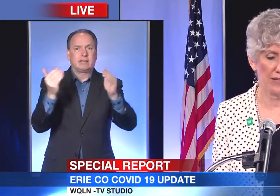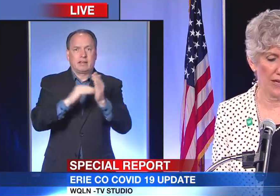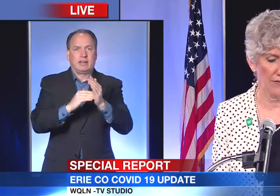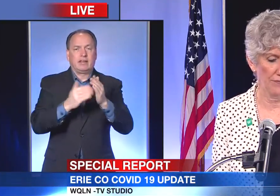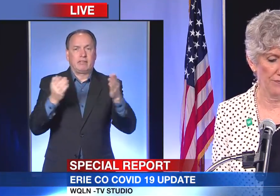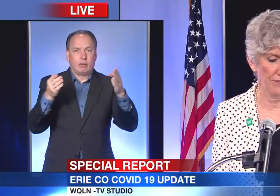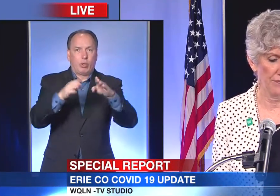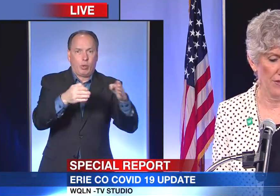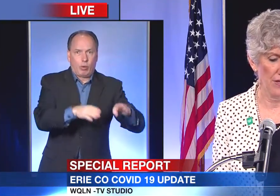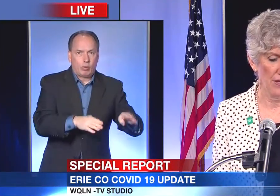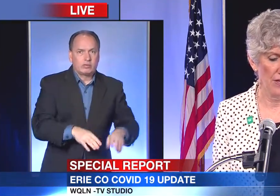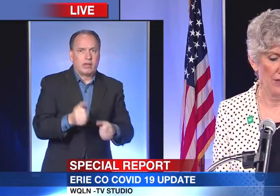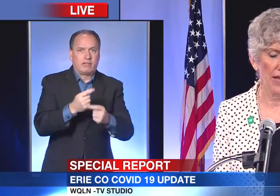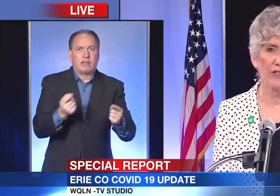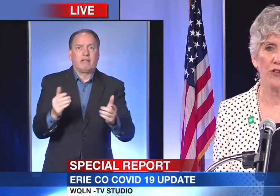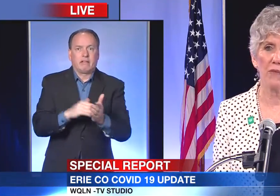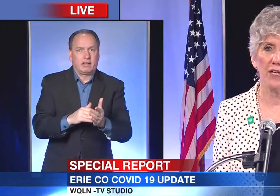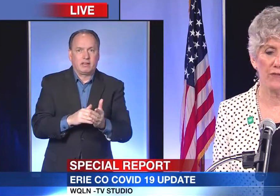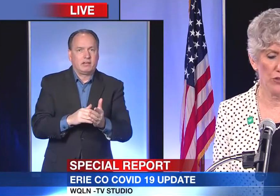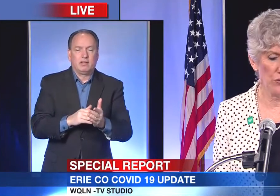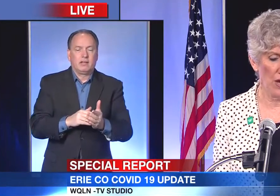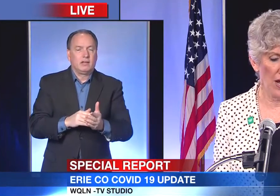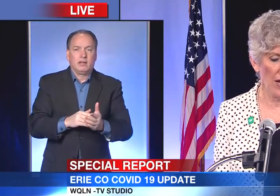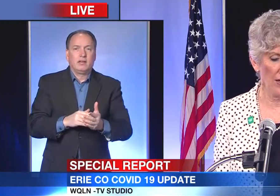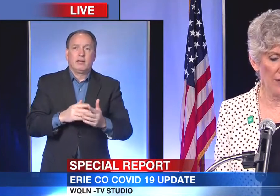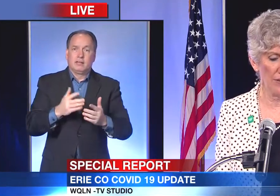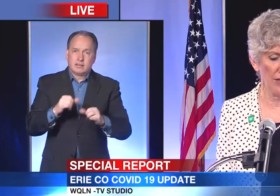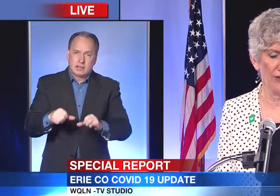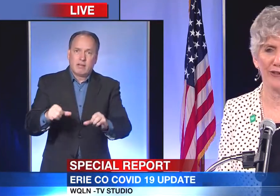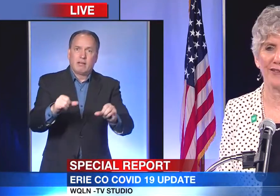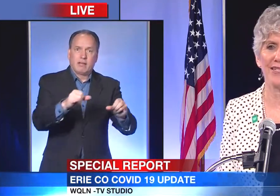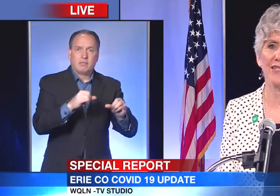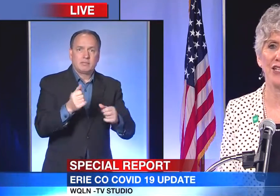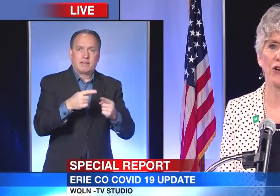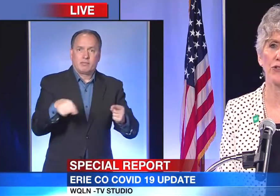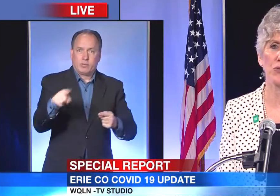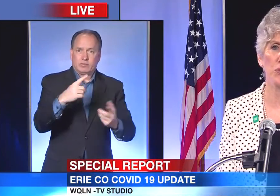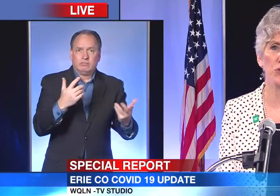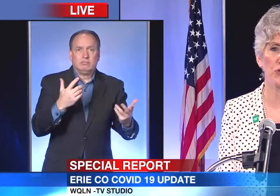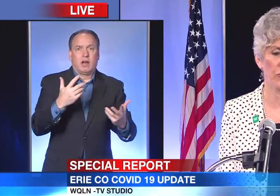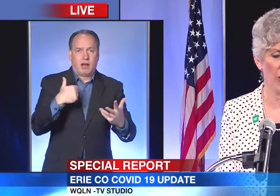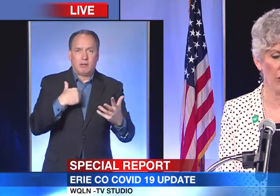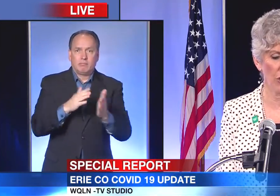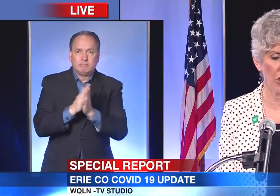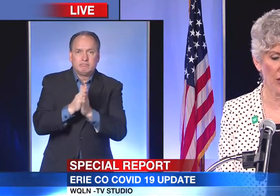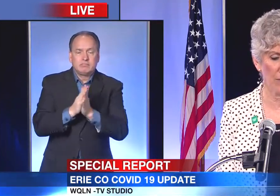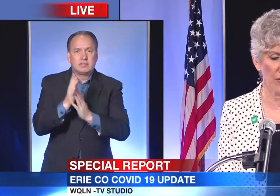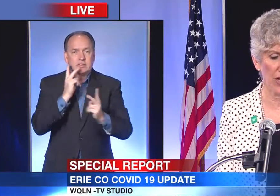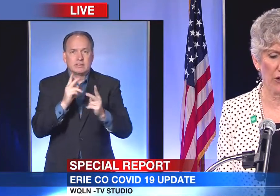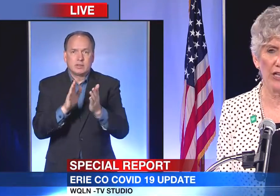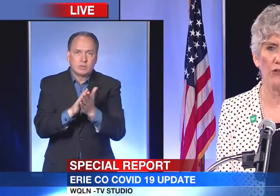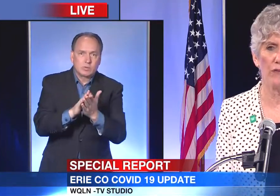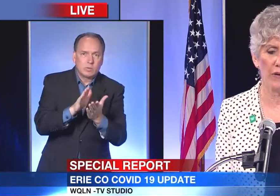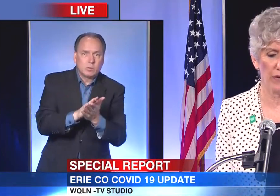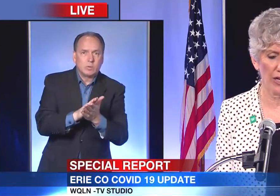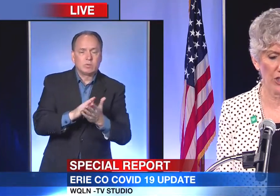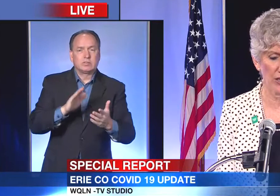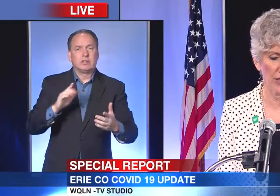TO GO BACK INTO THE RED PHASE AND TO SHUT EVERYTHING BACK DOWN. LIKE SO MANY OF YOU, I AM EAGER